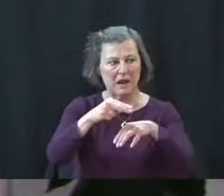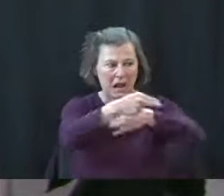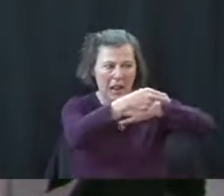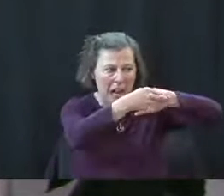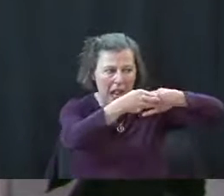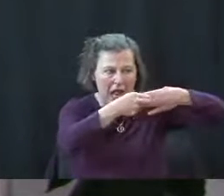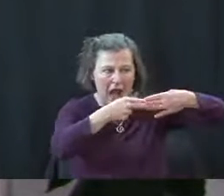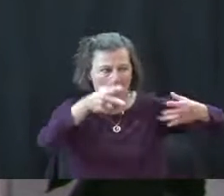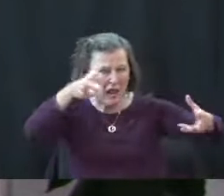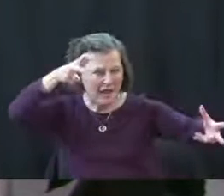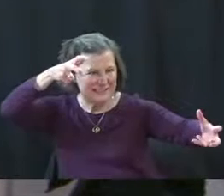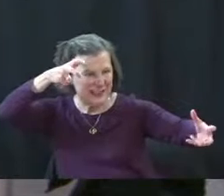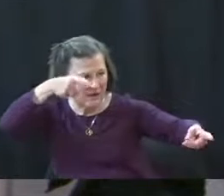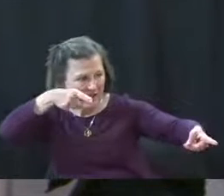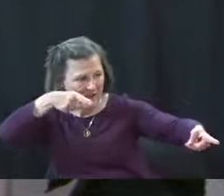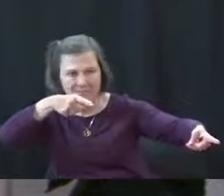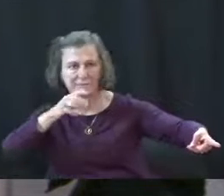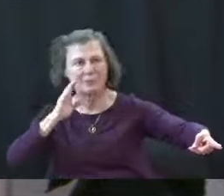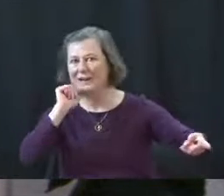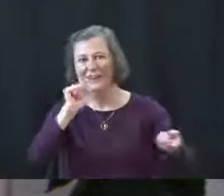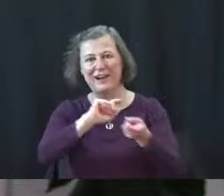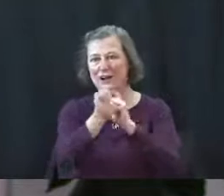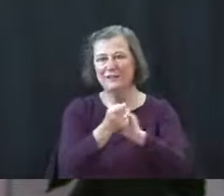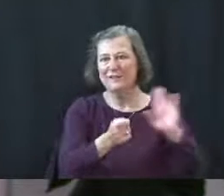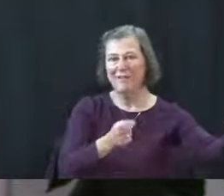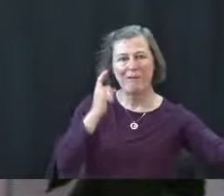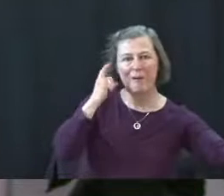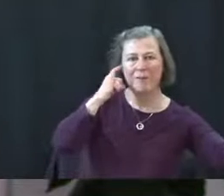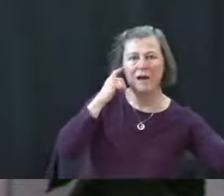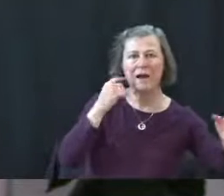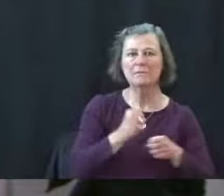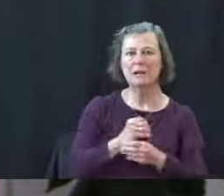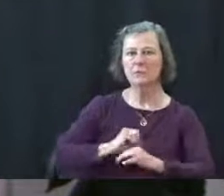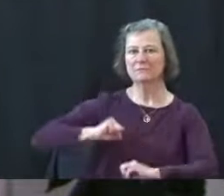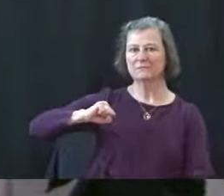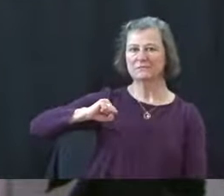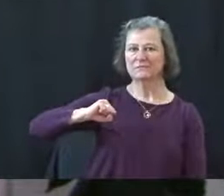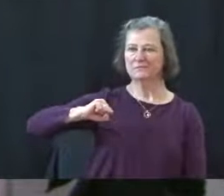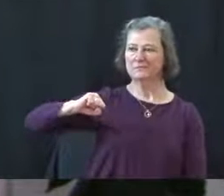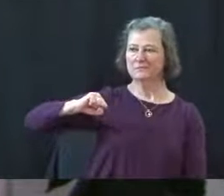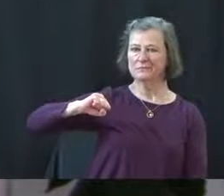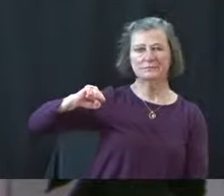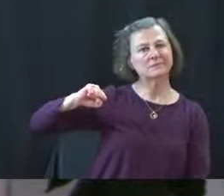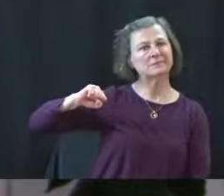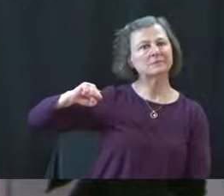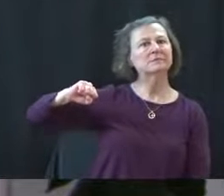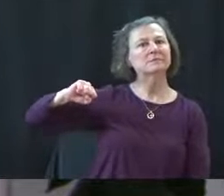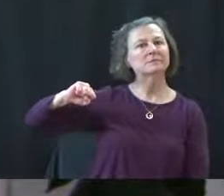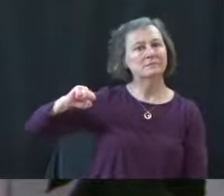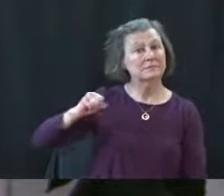their hearts and minds, it only hardens them. There are better and more effective ways,